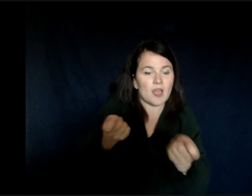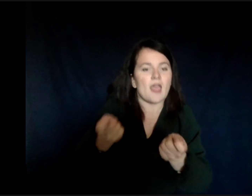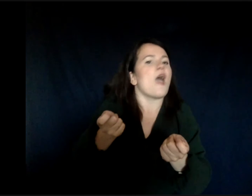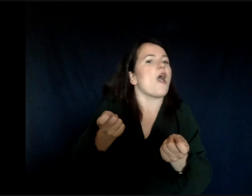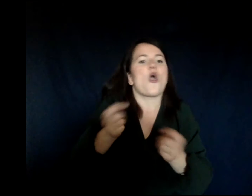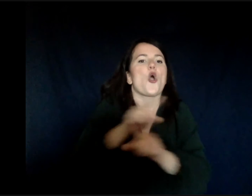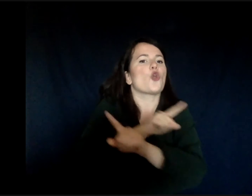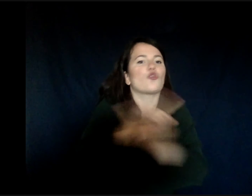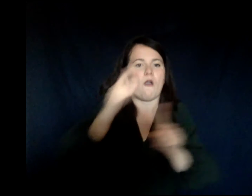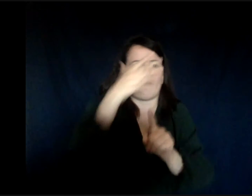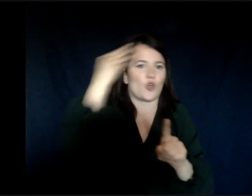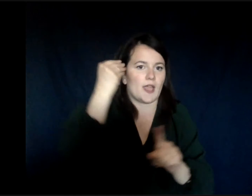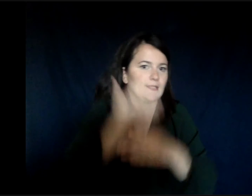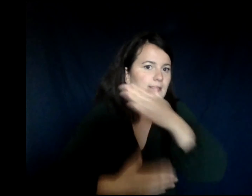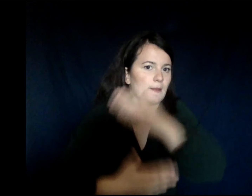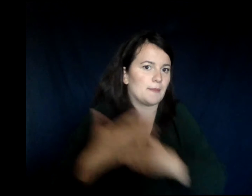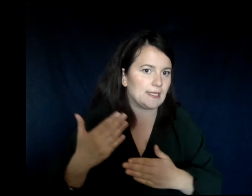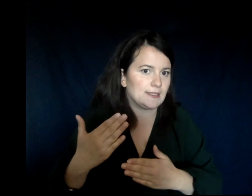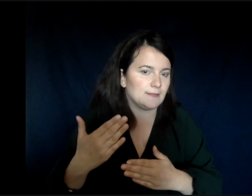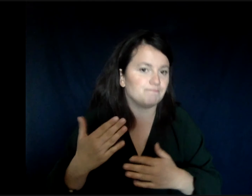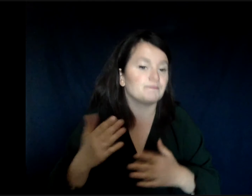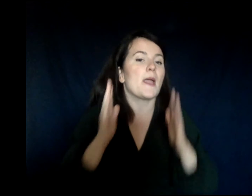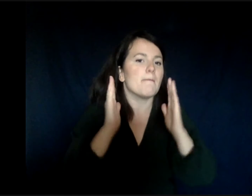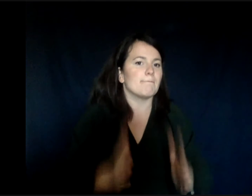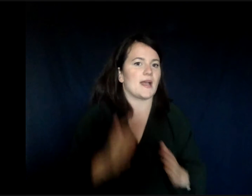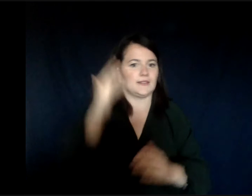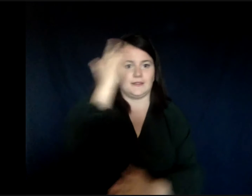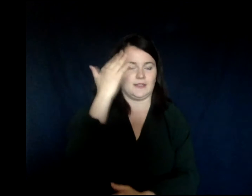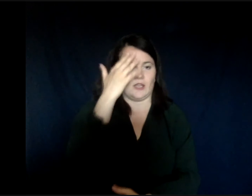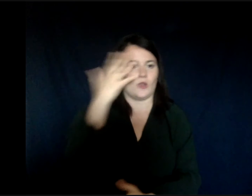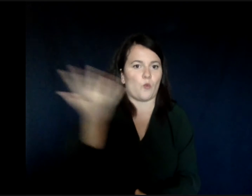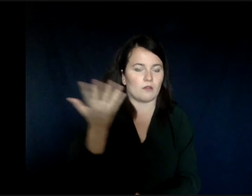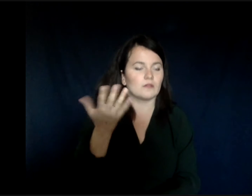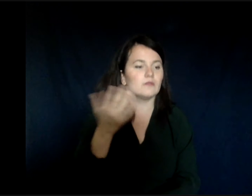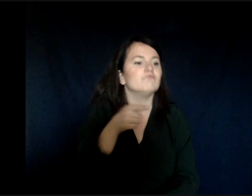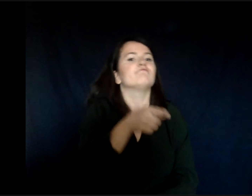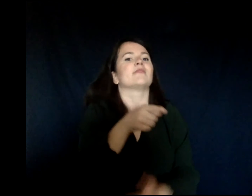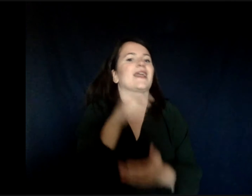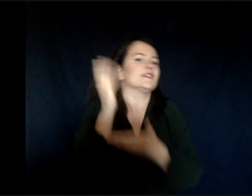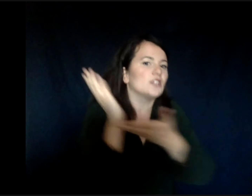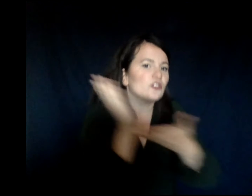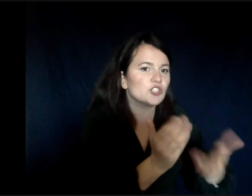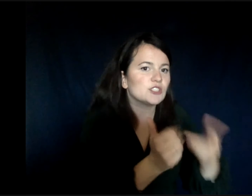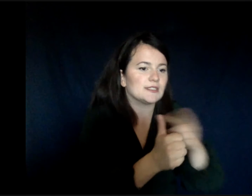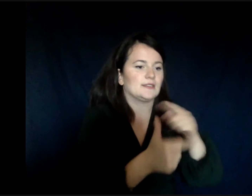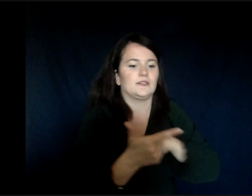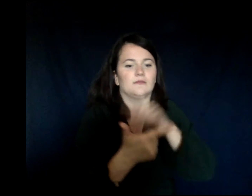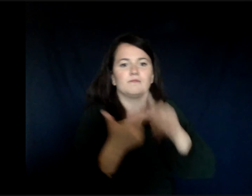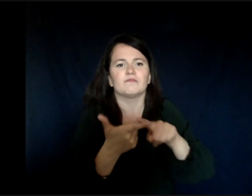in the Commission services for proposals related to the COVID-19 recovery.